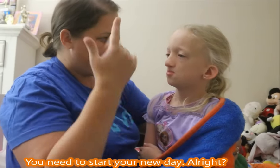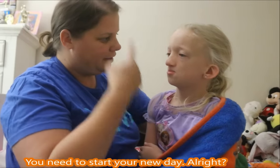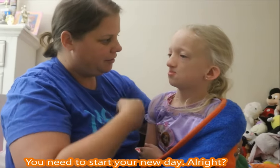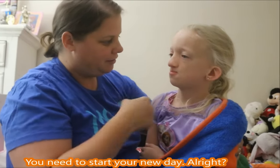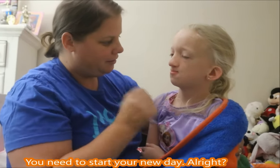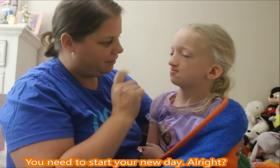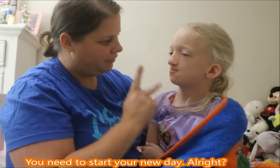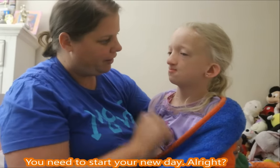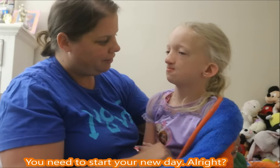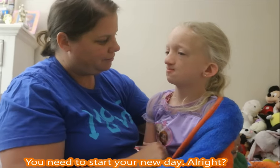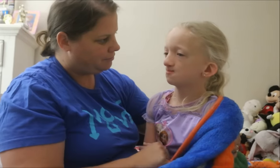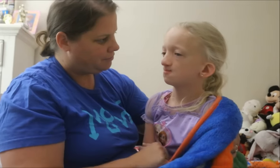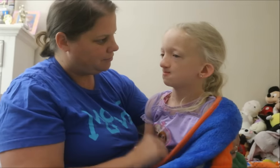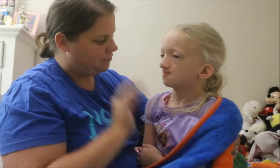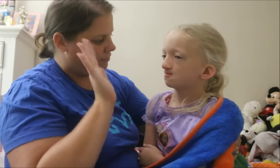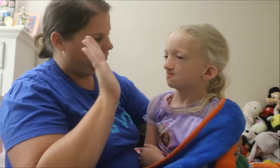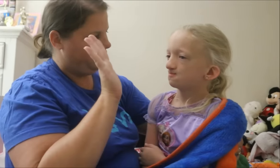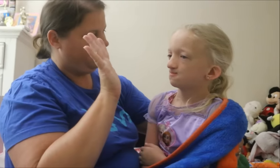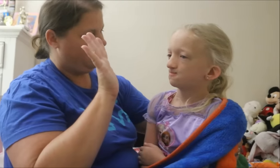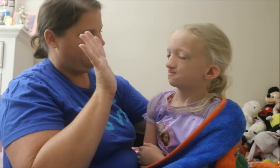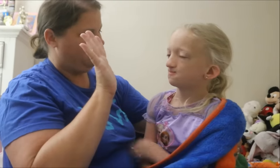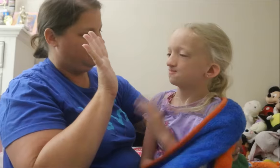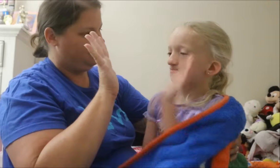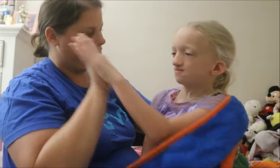all right